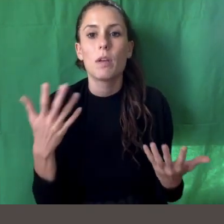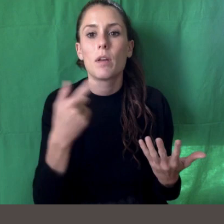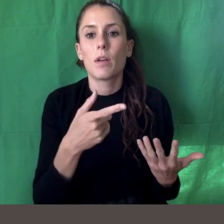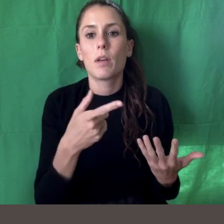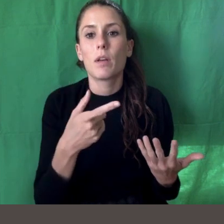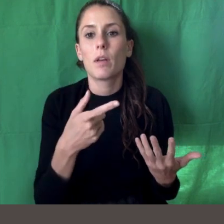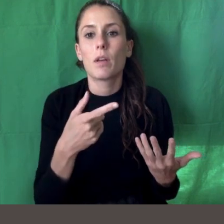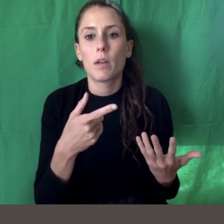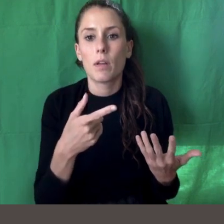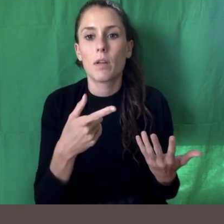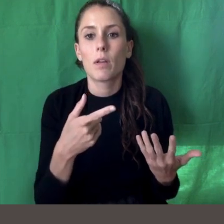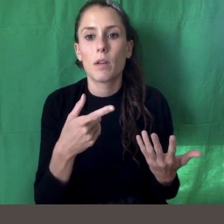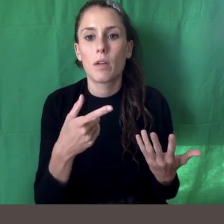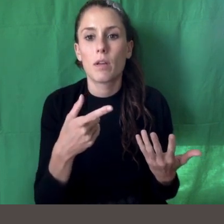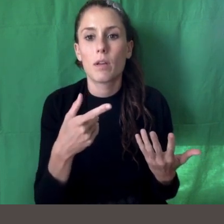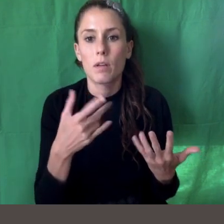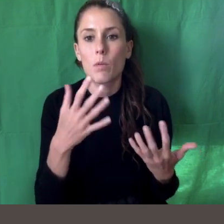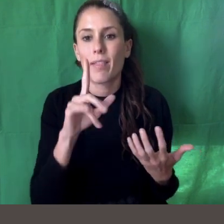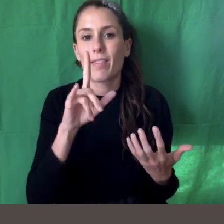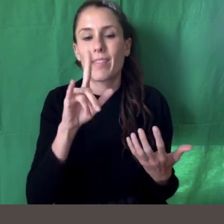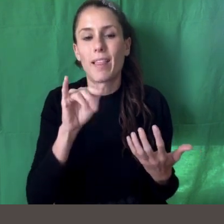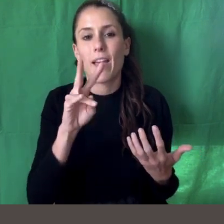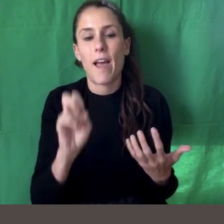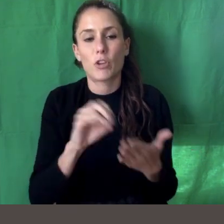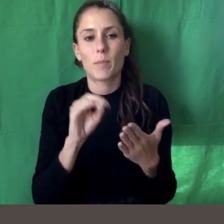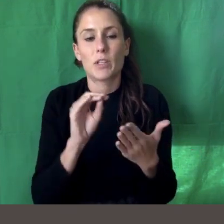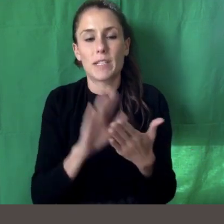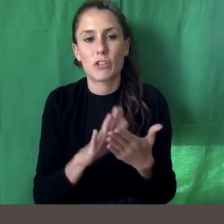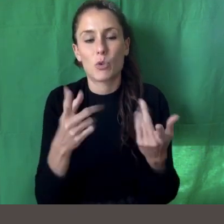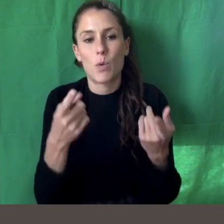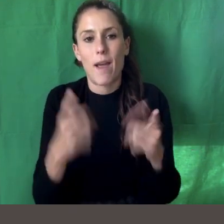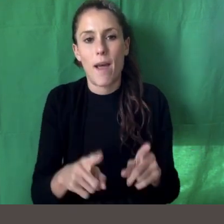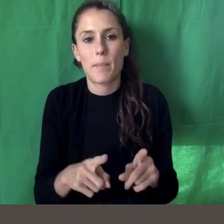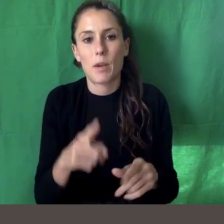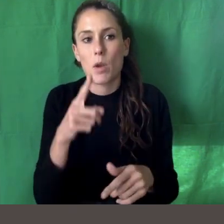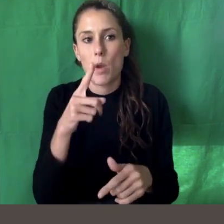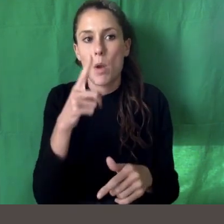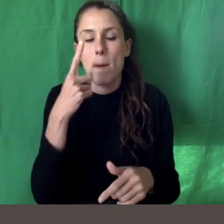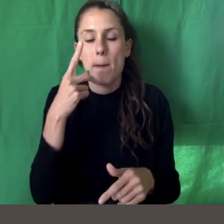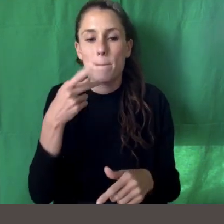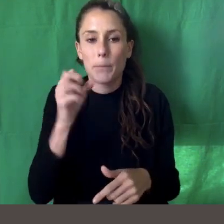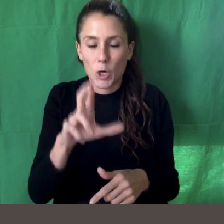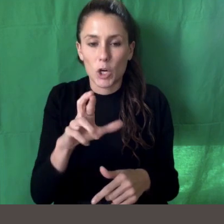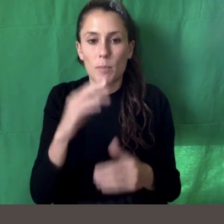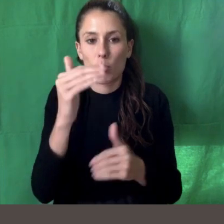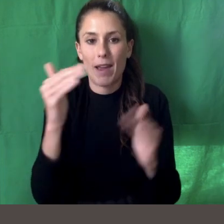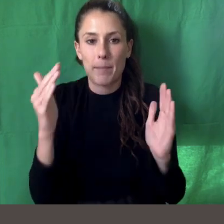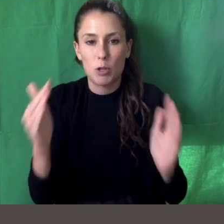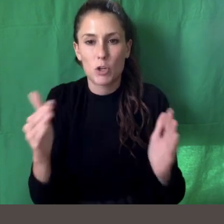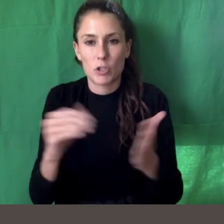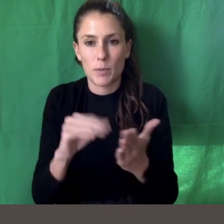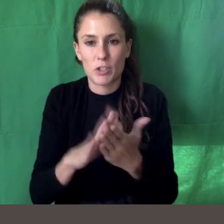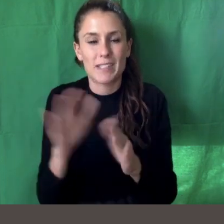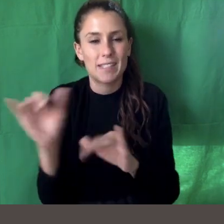He'd still like documentation to happen on a per parameter basis and same thing for the validation